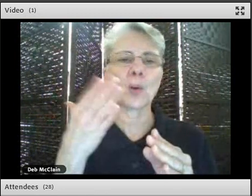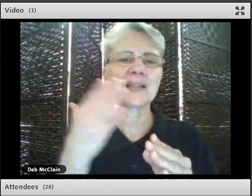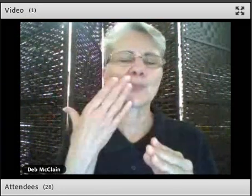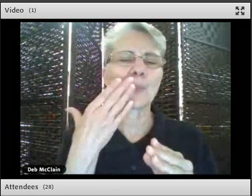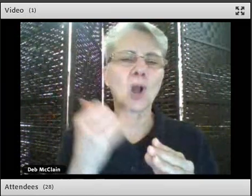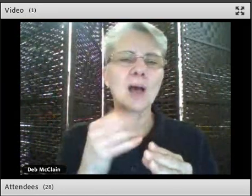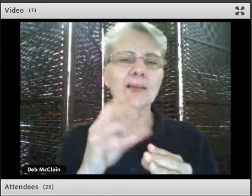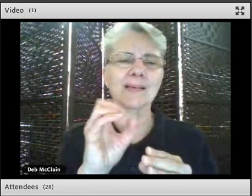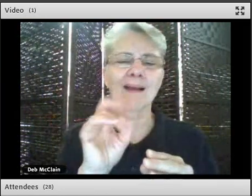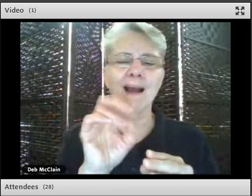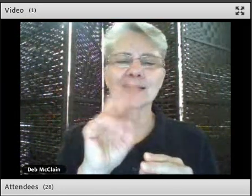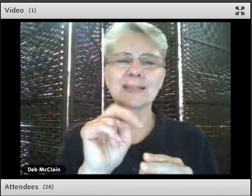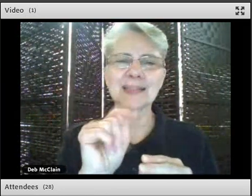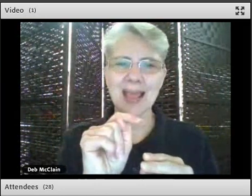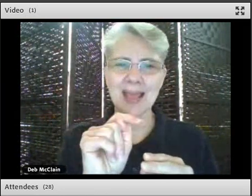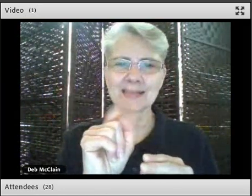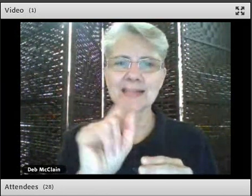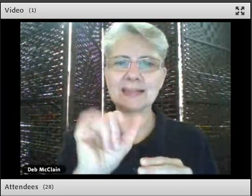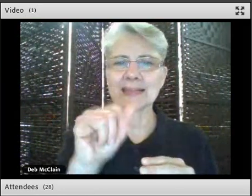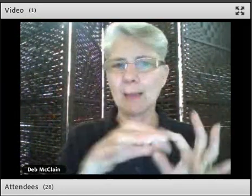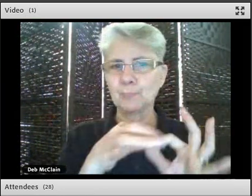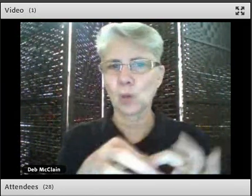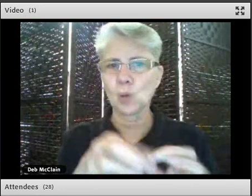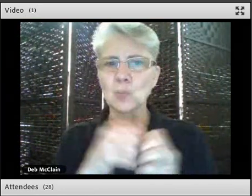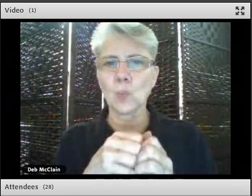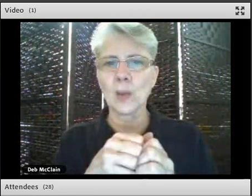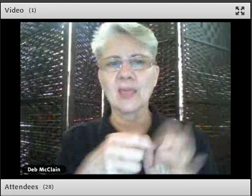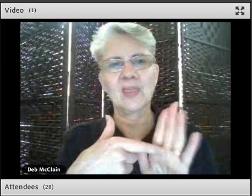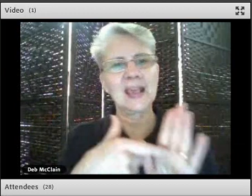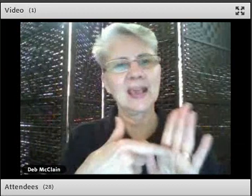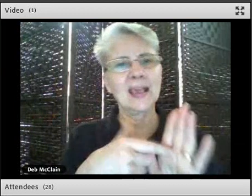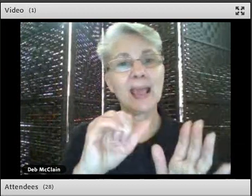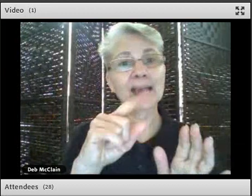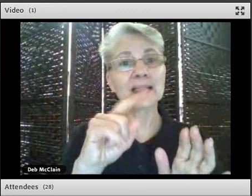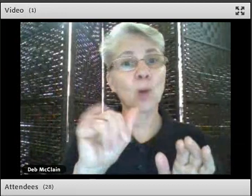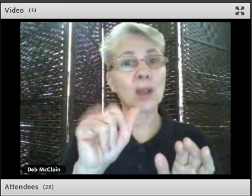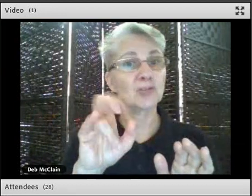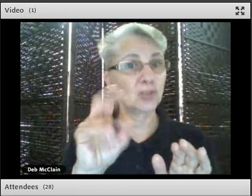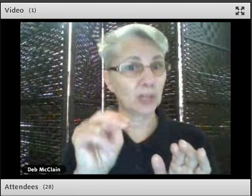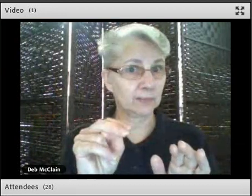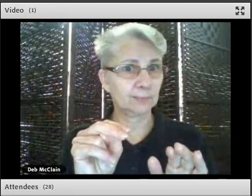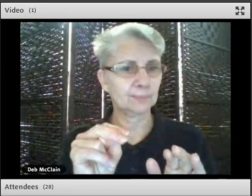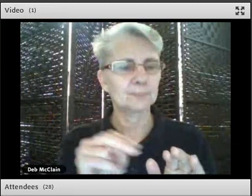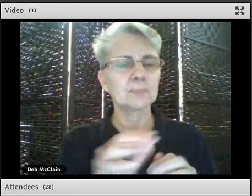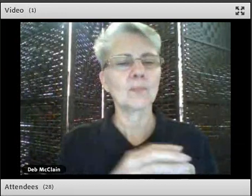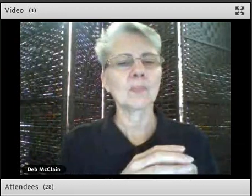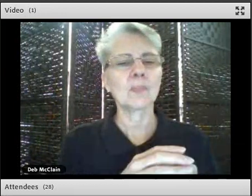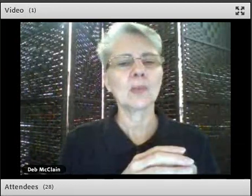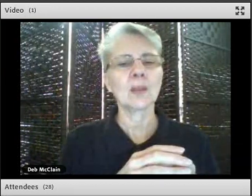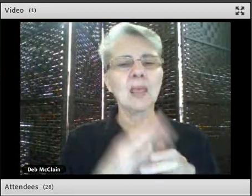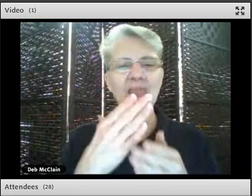the expression entity, not the manifestation entity. So, we've completed the information